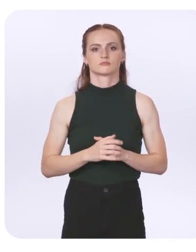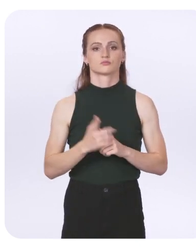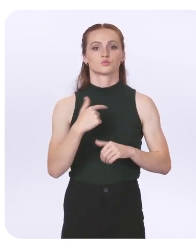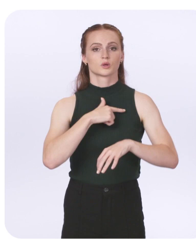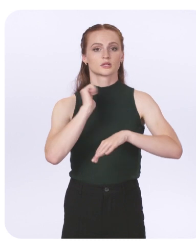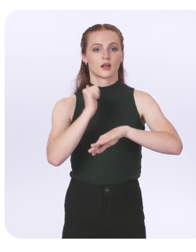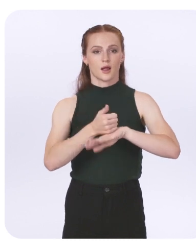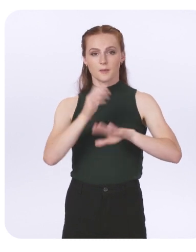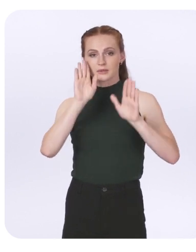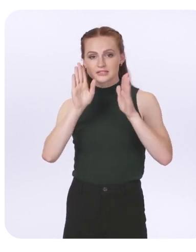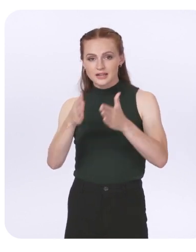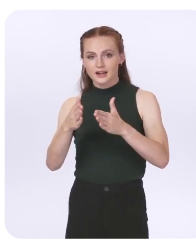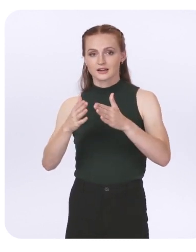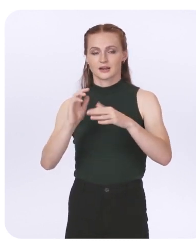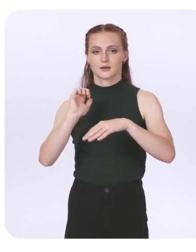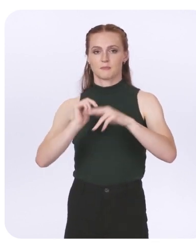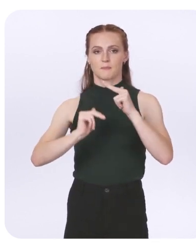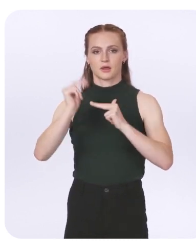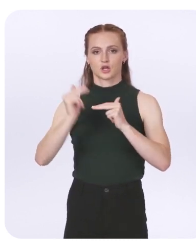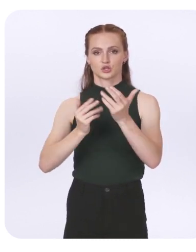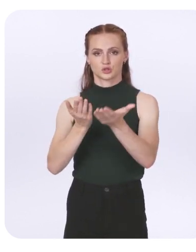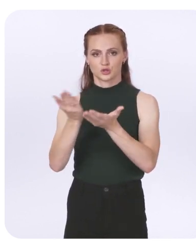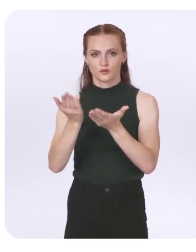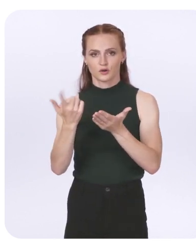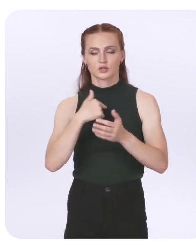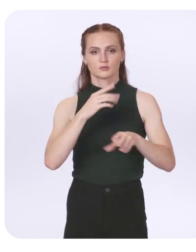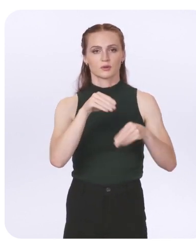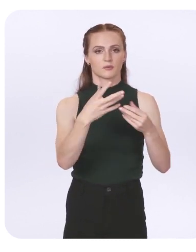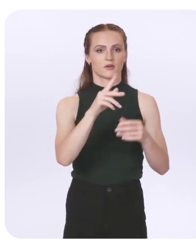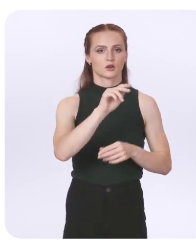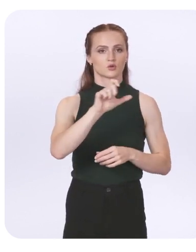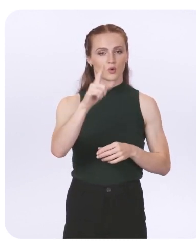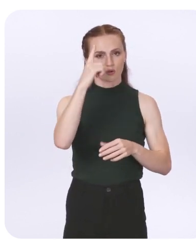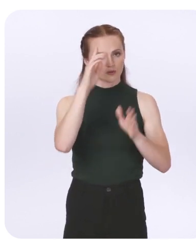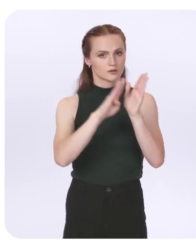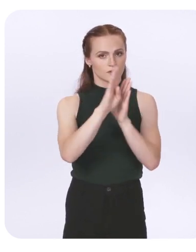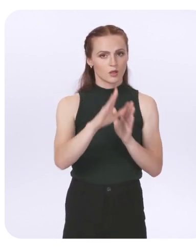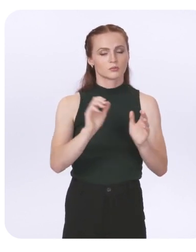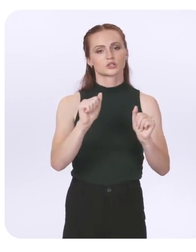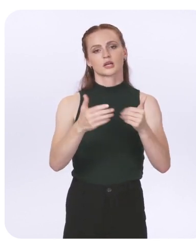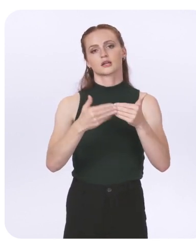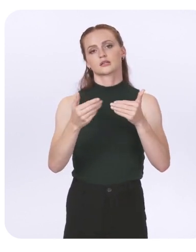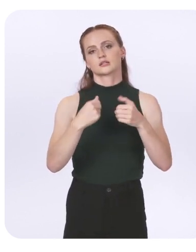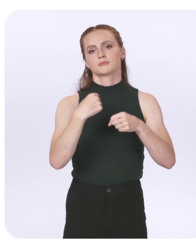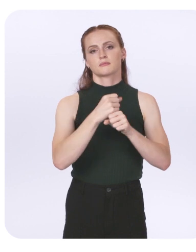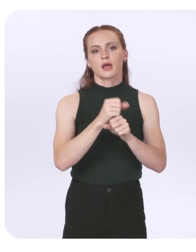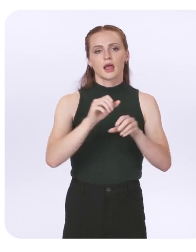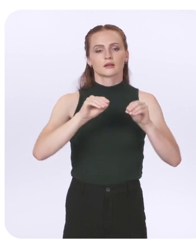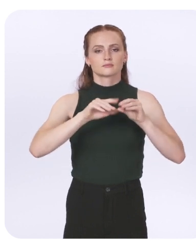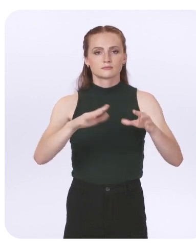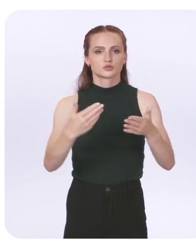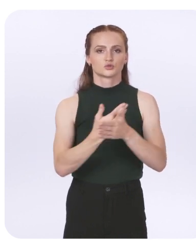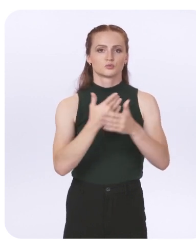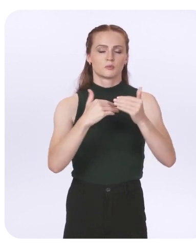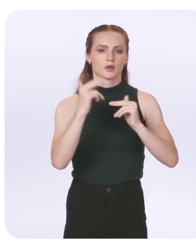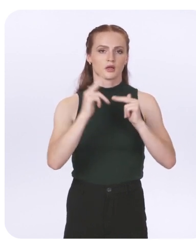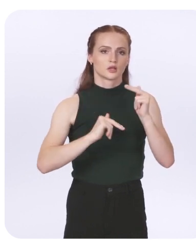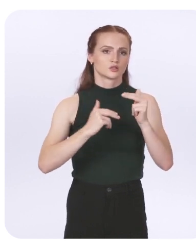and provided our tools to developers to easily make and deploy new builds for whatever target platform or environment they need to test.